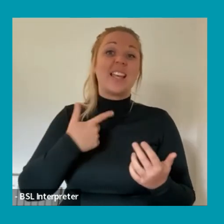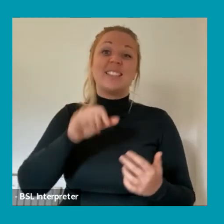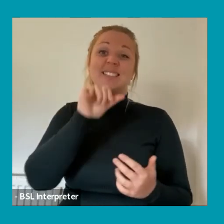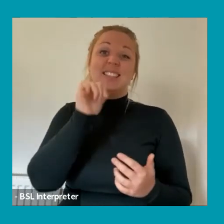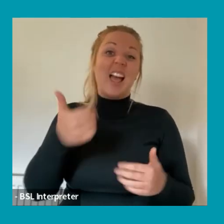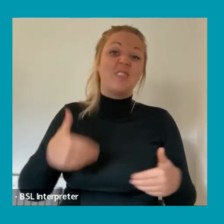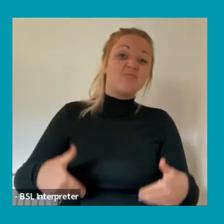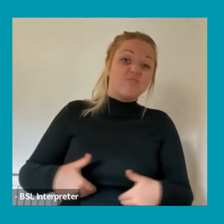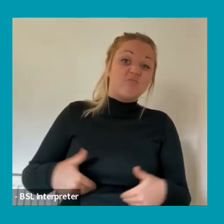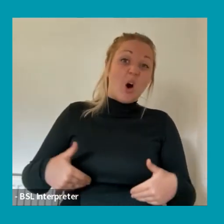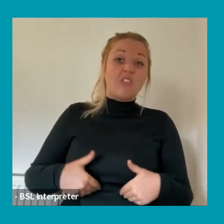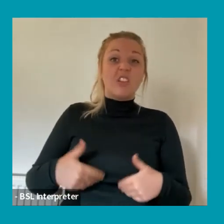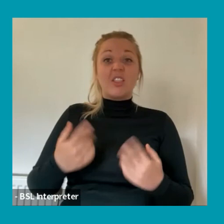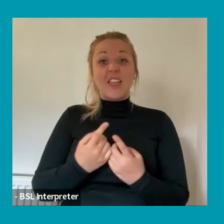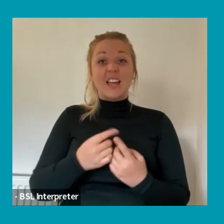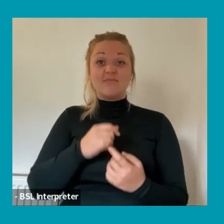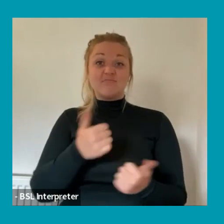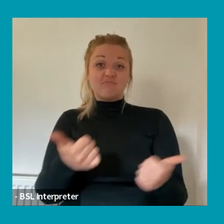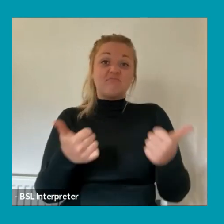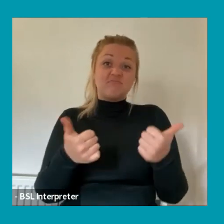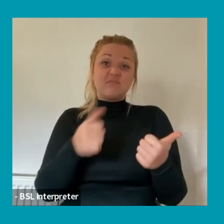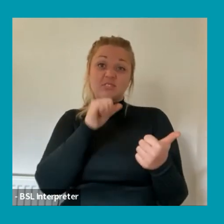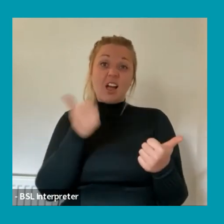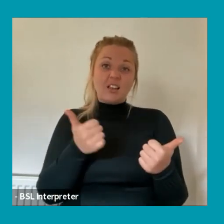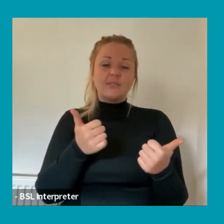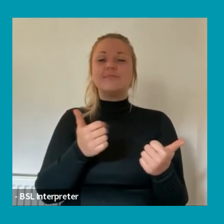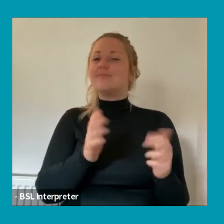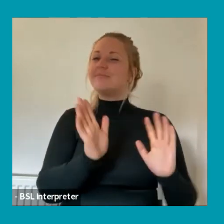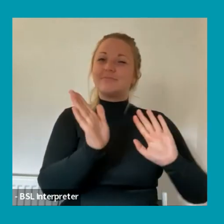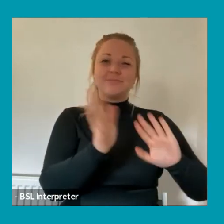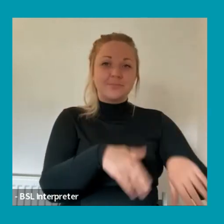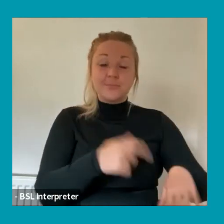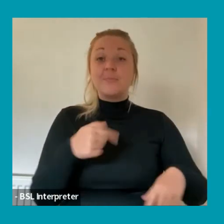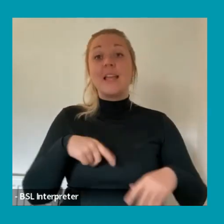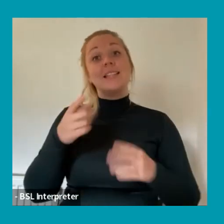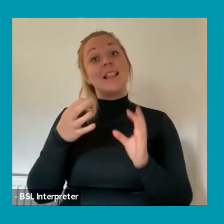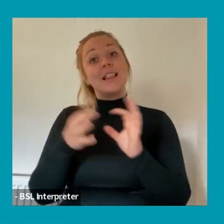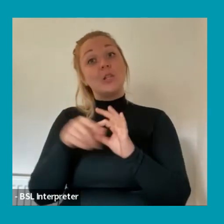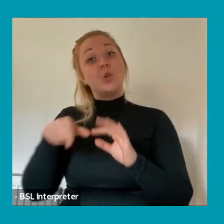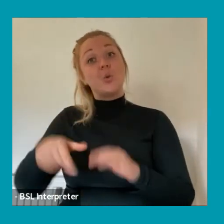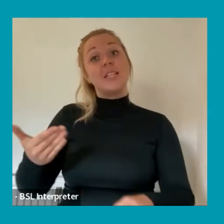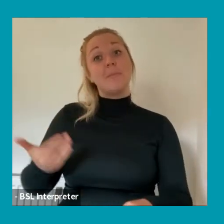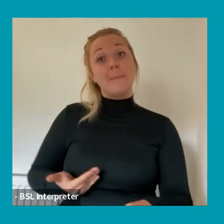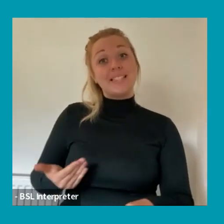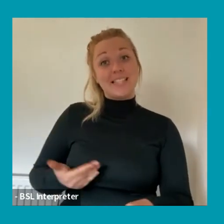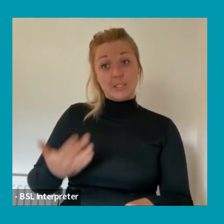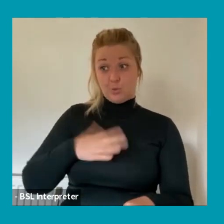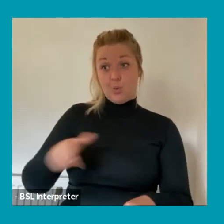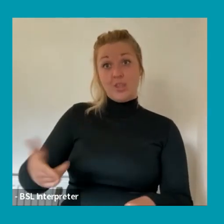Although it is. It is actually about we want this business to gain the benefits of that lived experience.